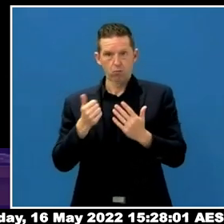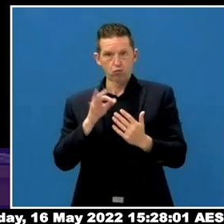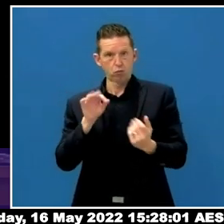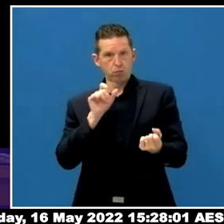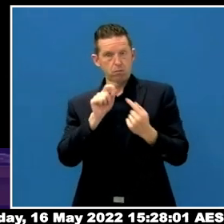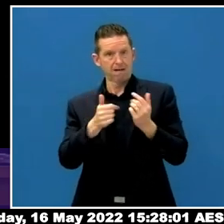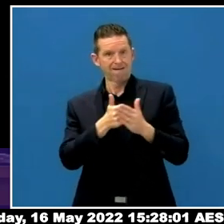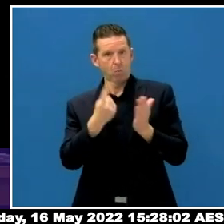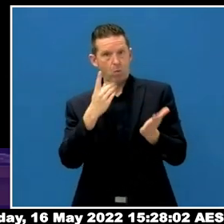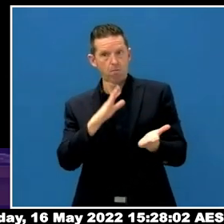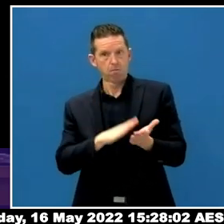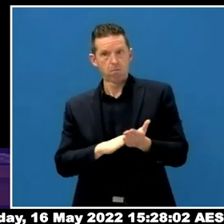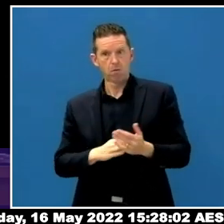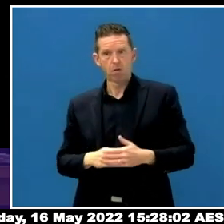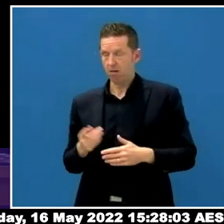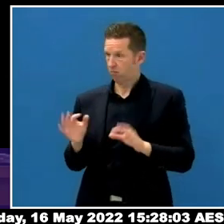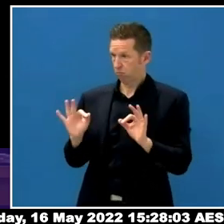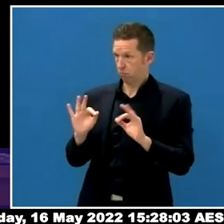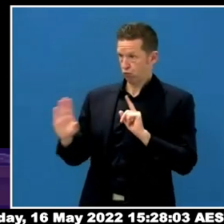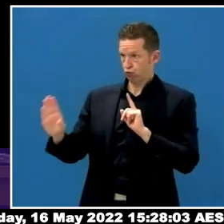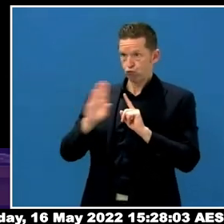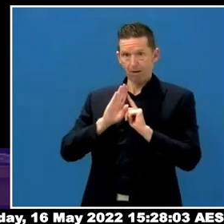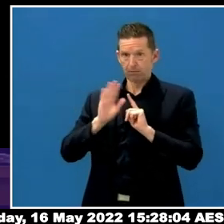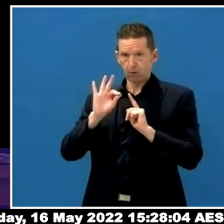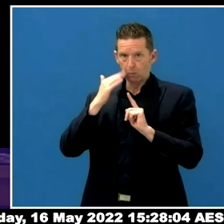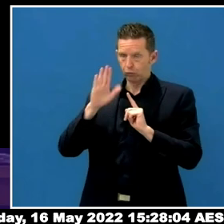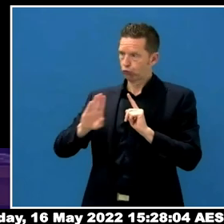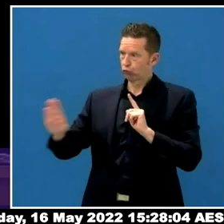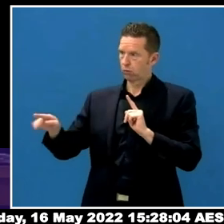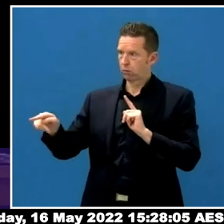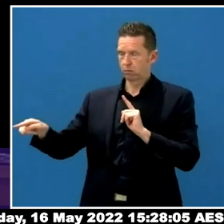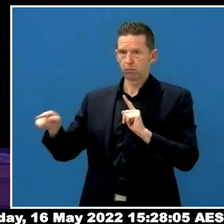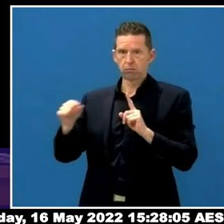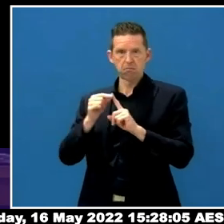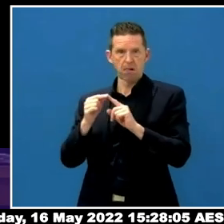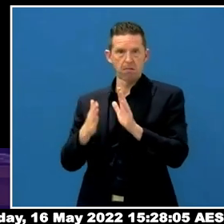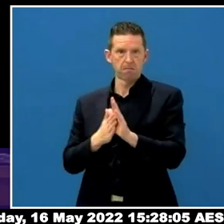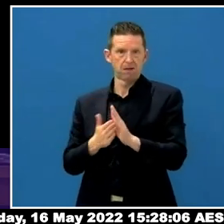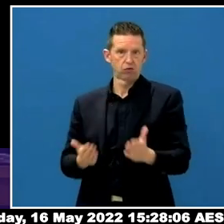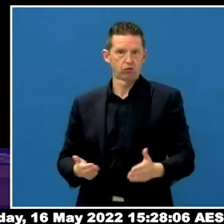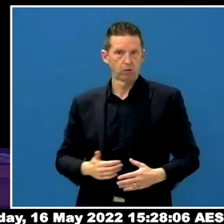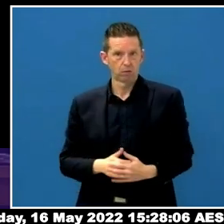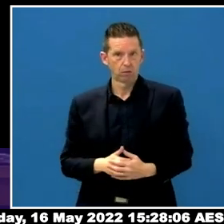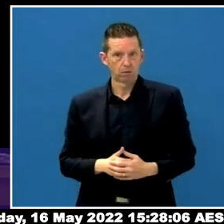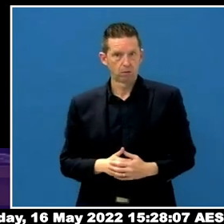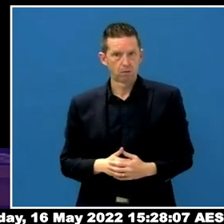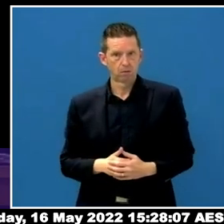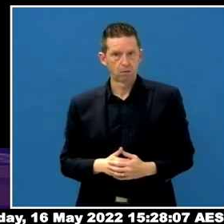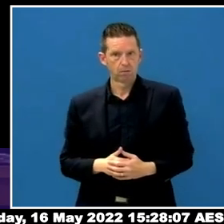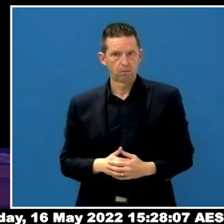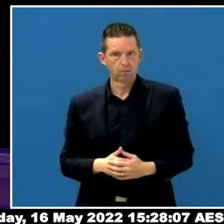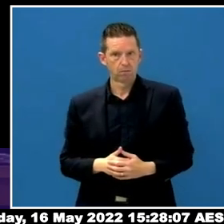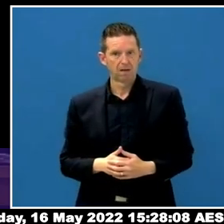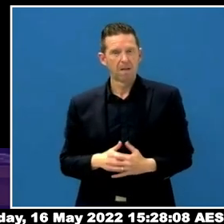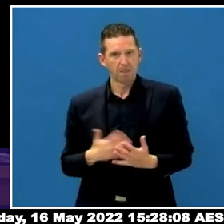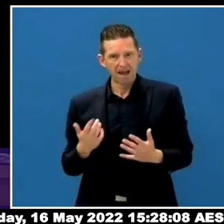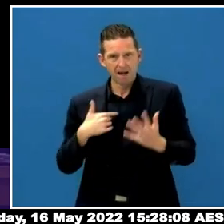They went straight to the plan manager and then trying to follow - piece together what weeks he'd been. You just couldn't follow it all.